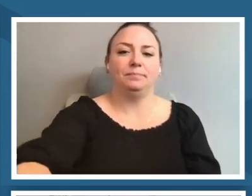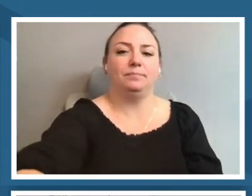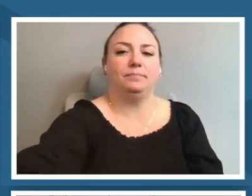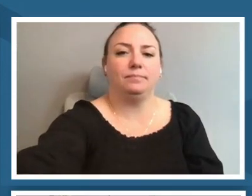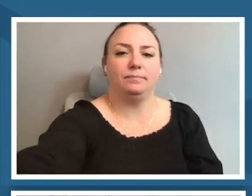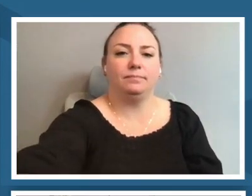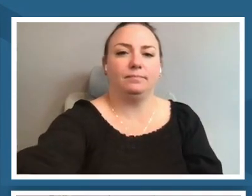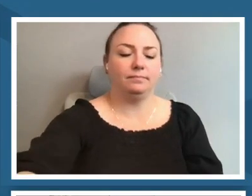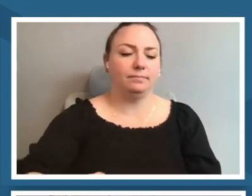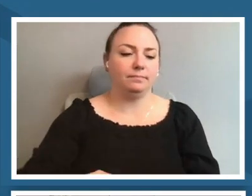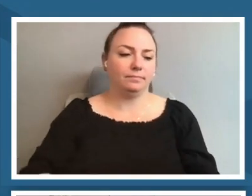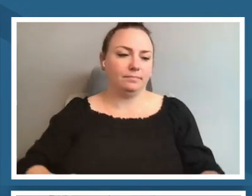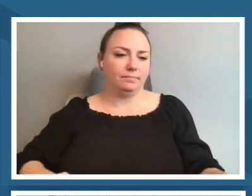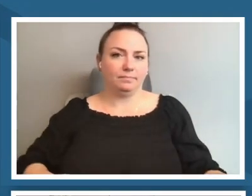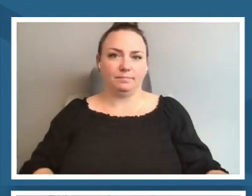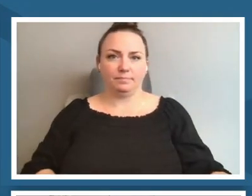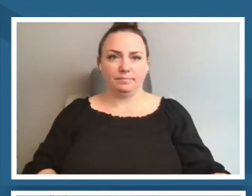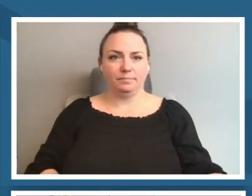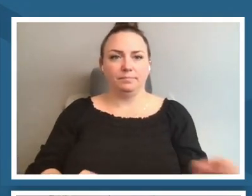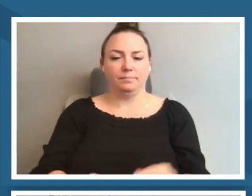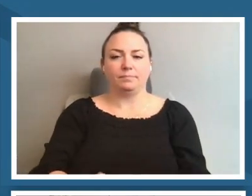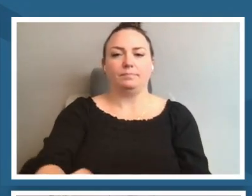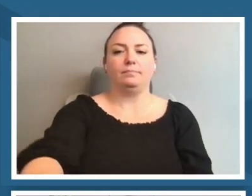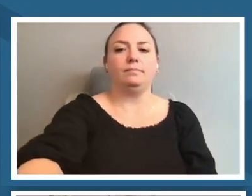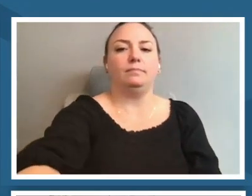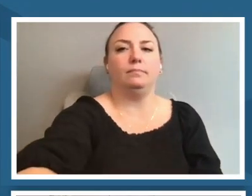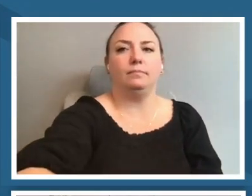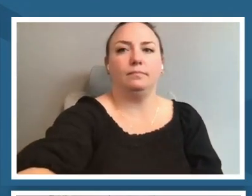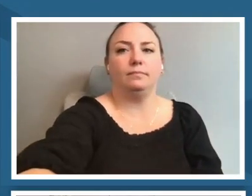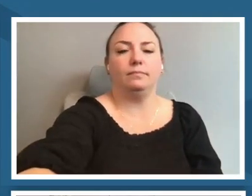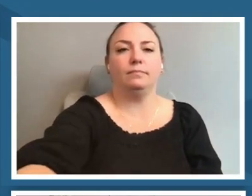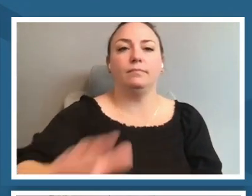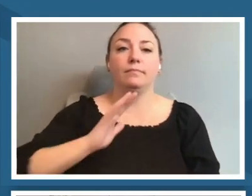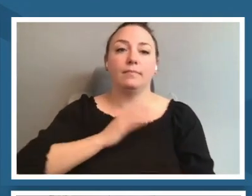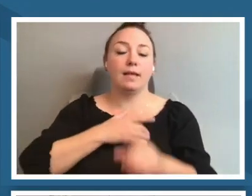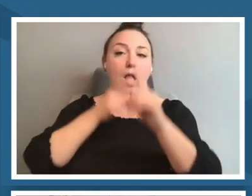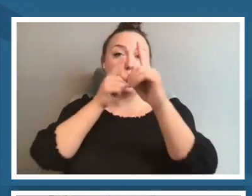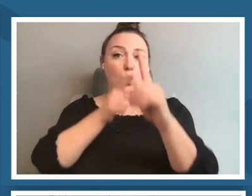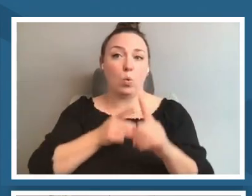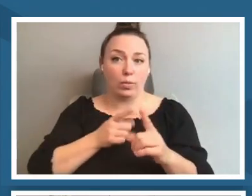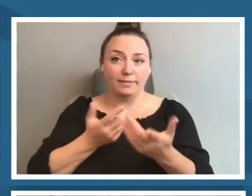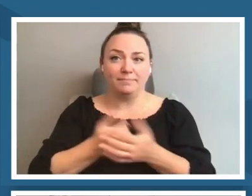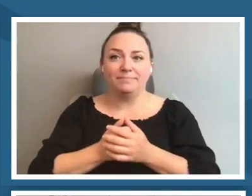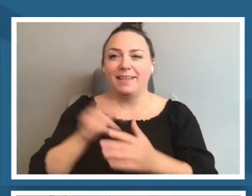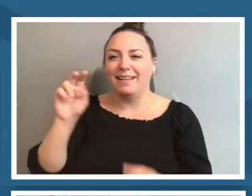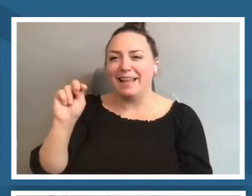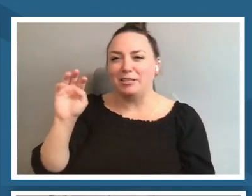if you can advance to the next slide so our goal so at the national museum of